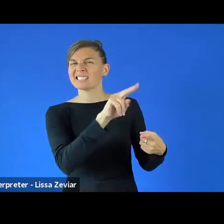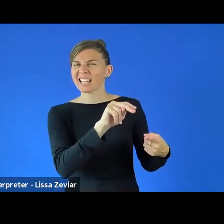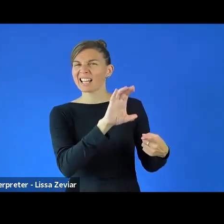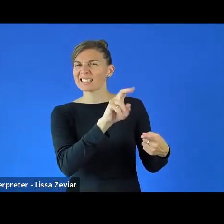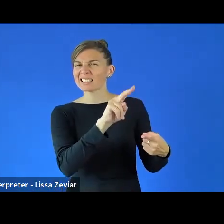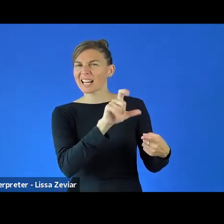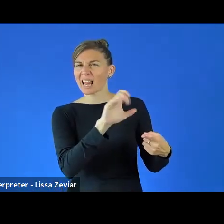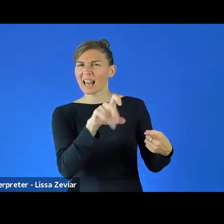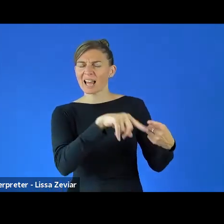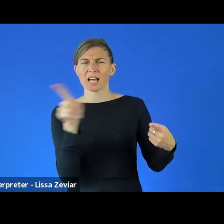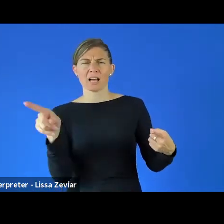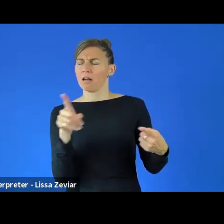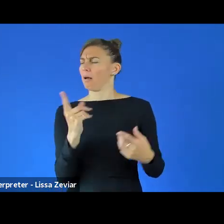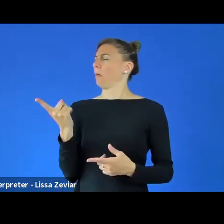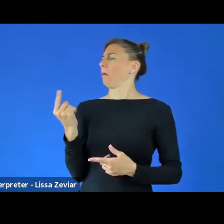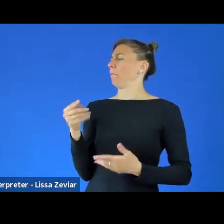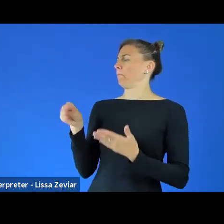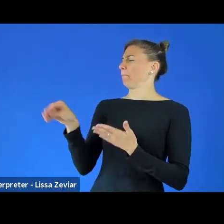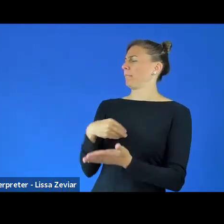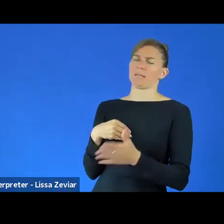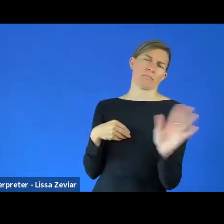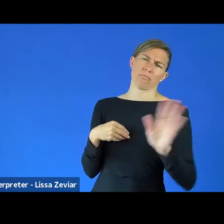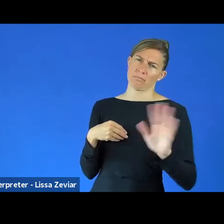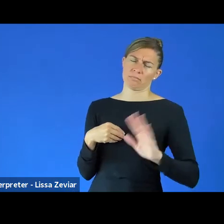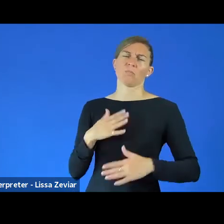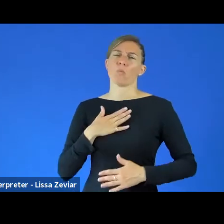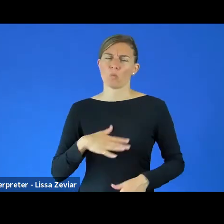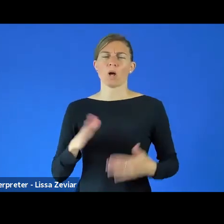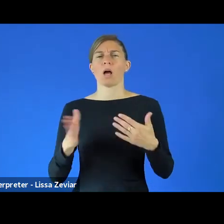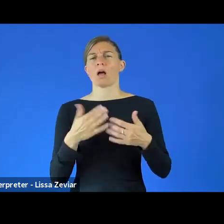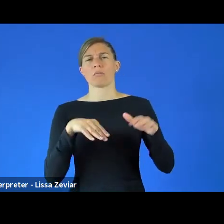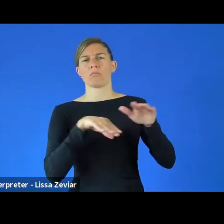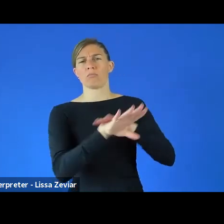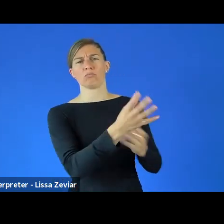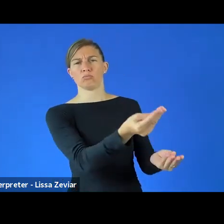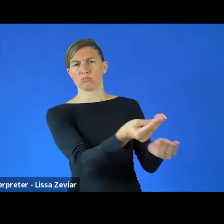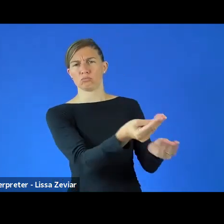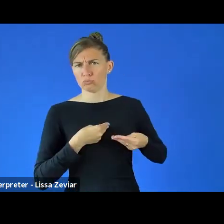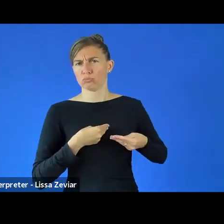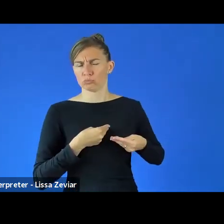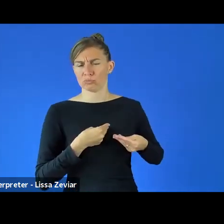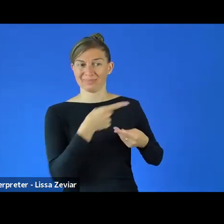We want to have an easy access to the accessibility standards that affect the community.